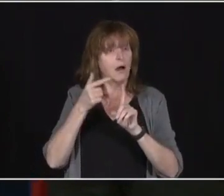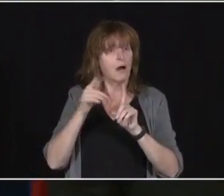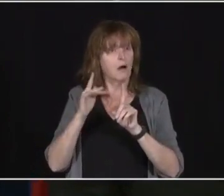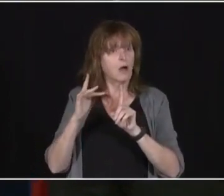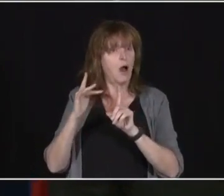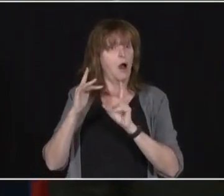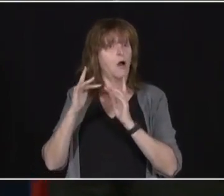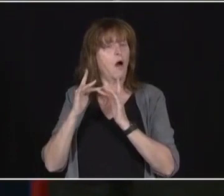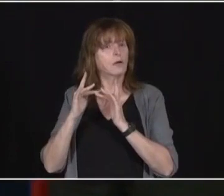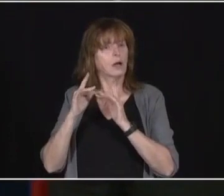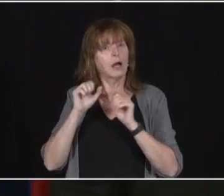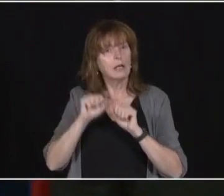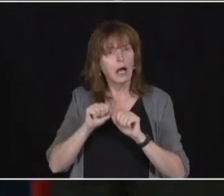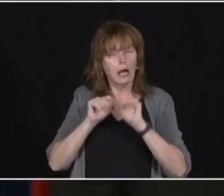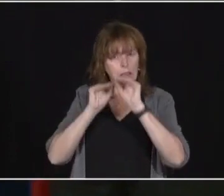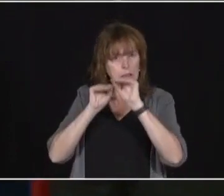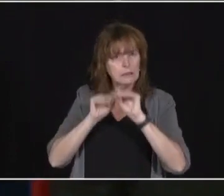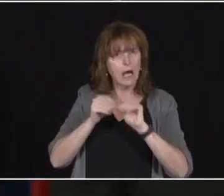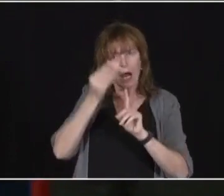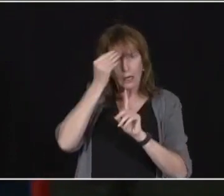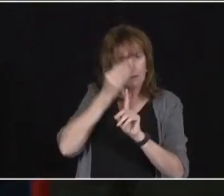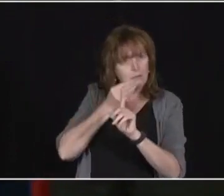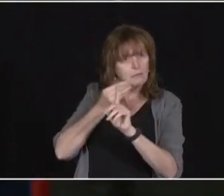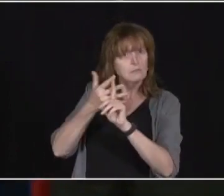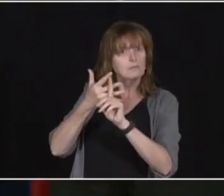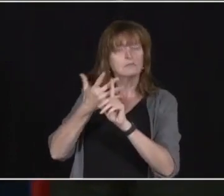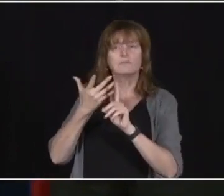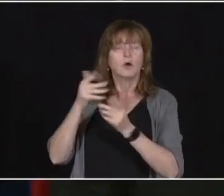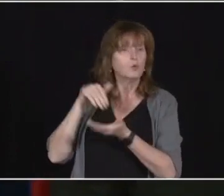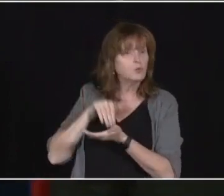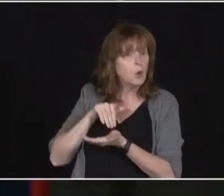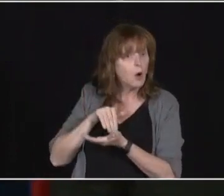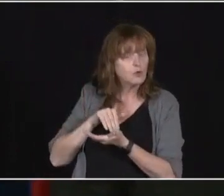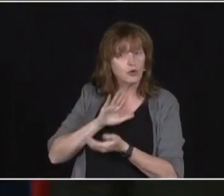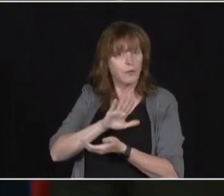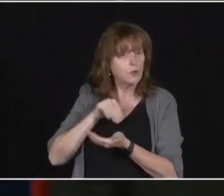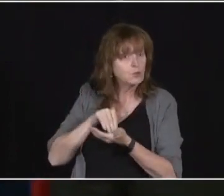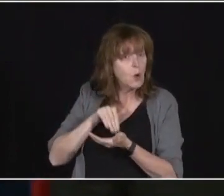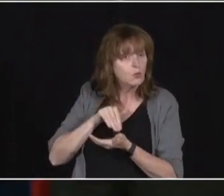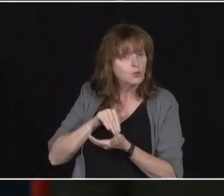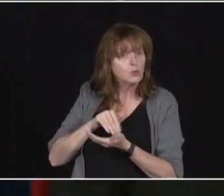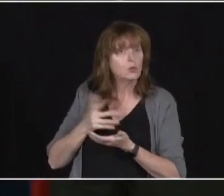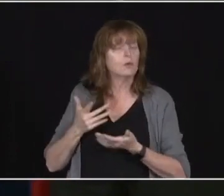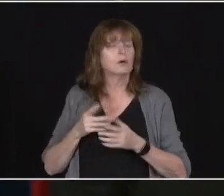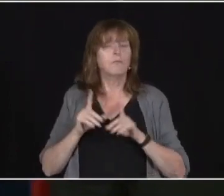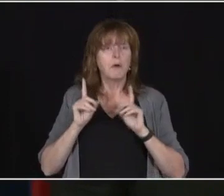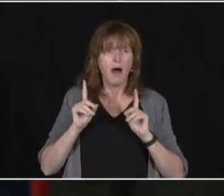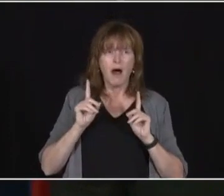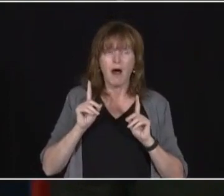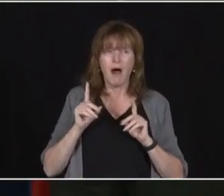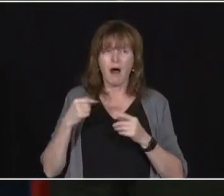and it gives them the ability to follow up with their own healthcare provider but in terms of contact management, generally we have had